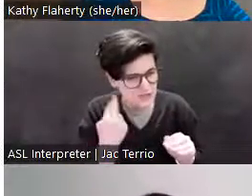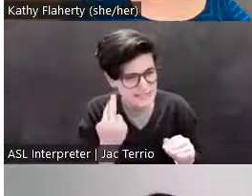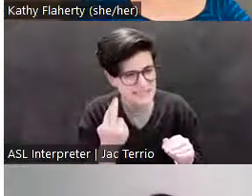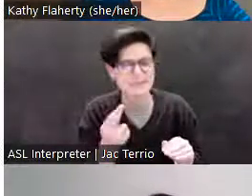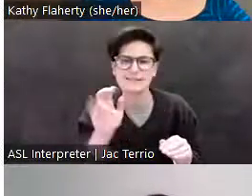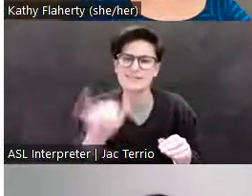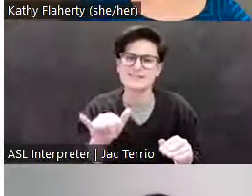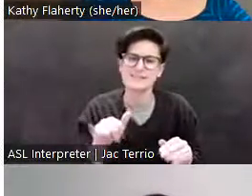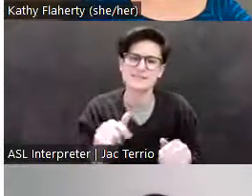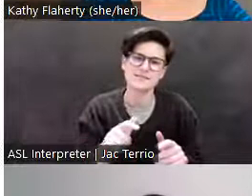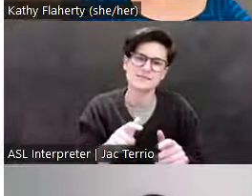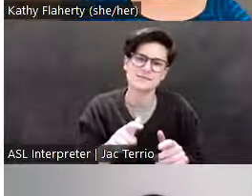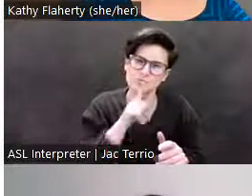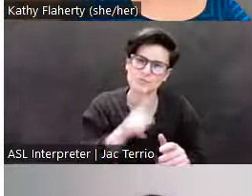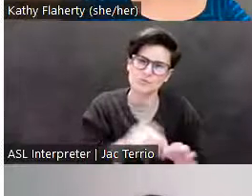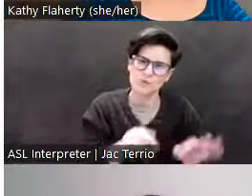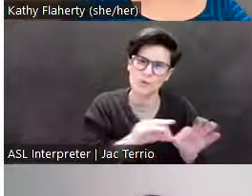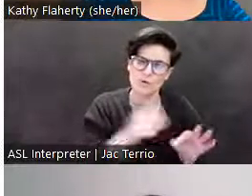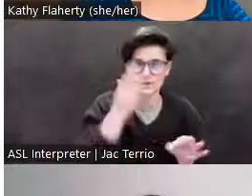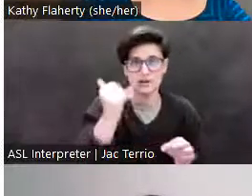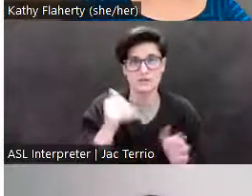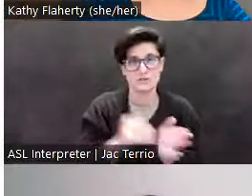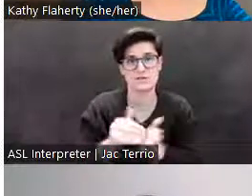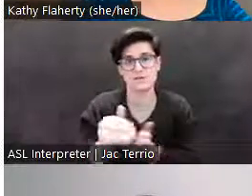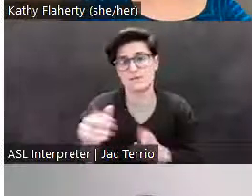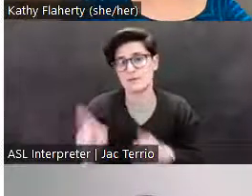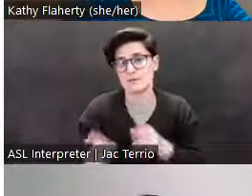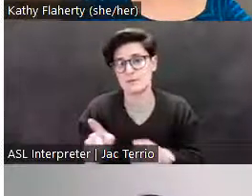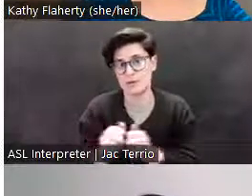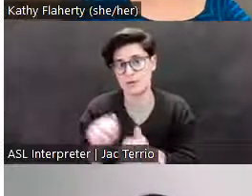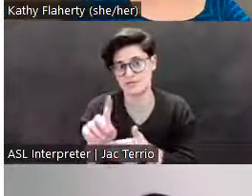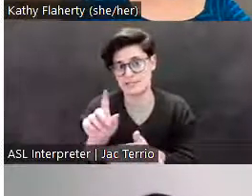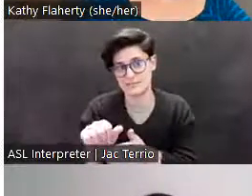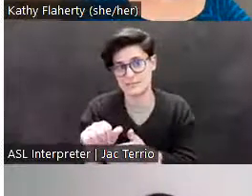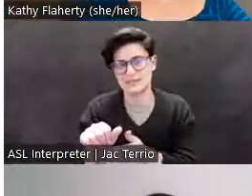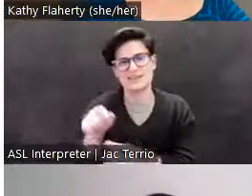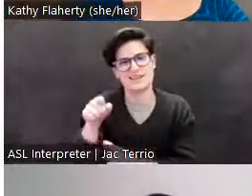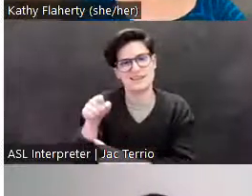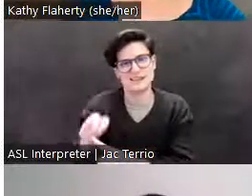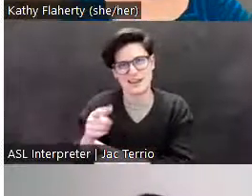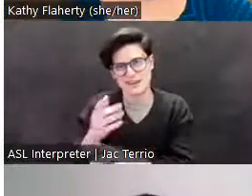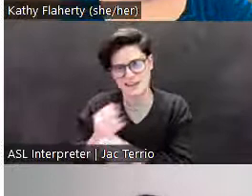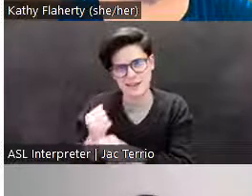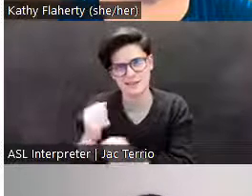people with disabilities are the recipients of discrimination, whether intentional or